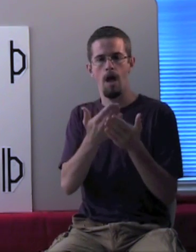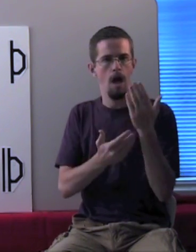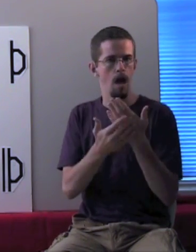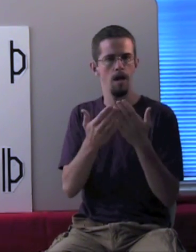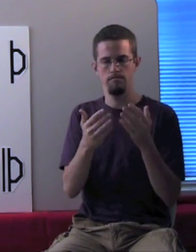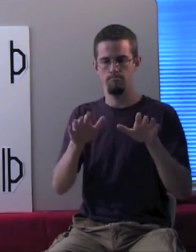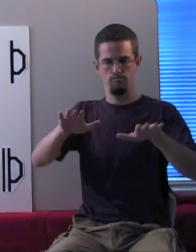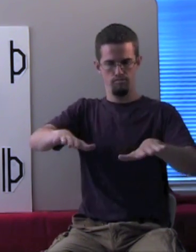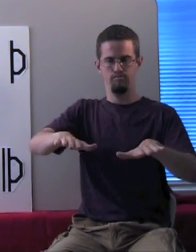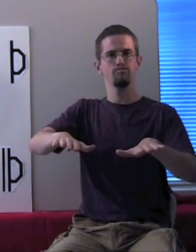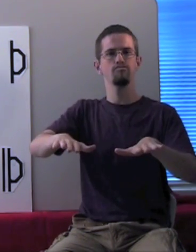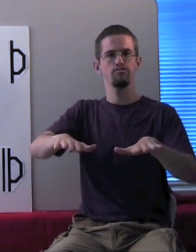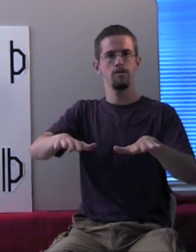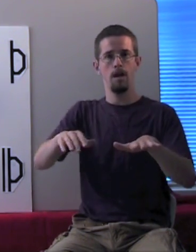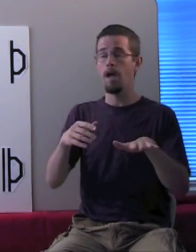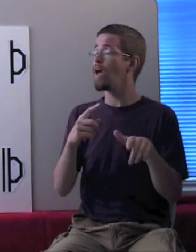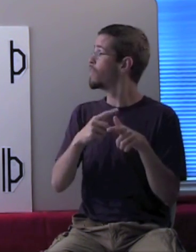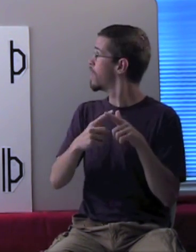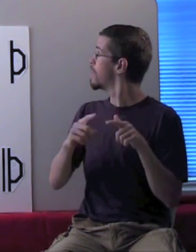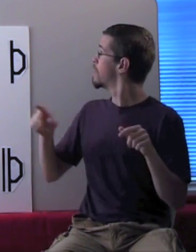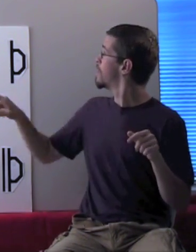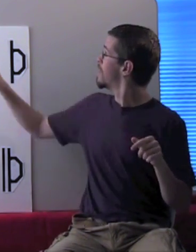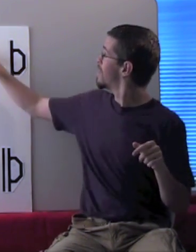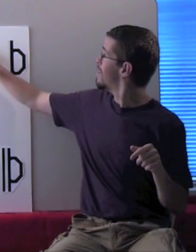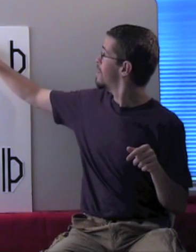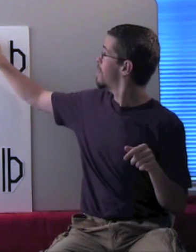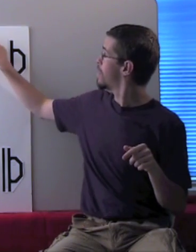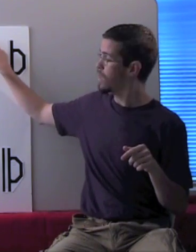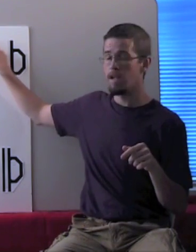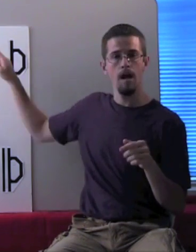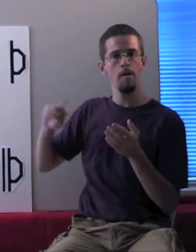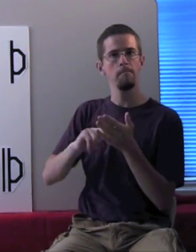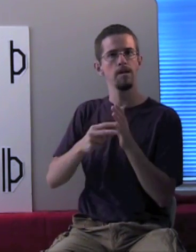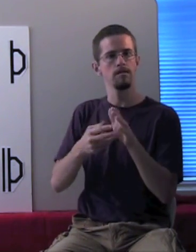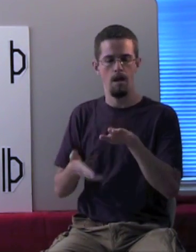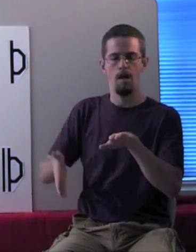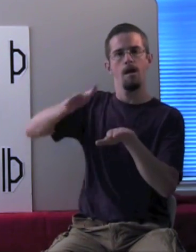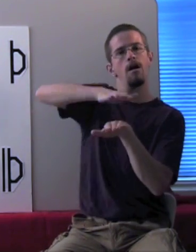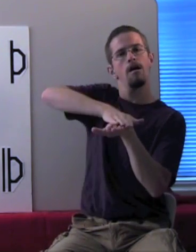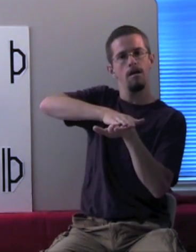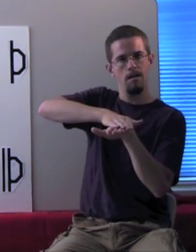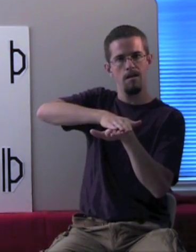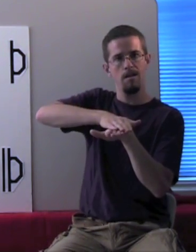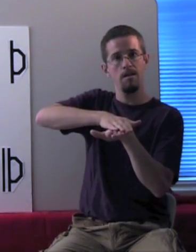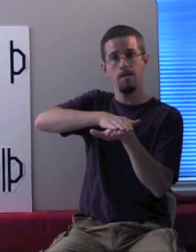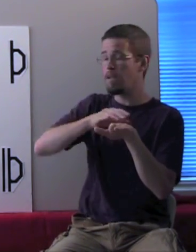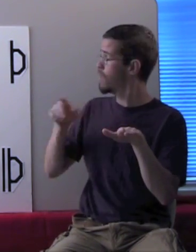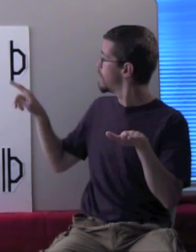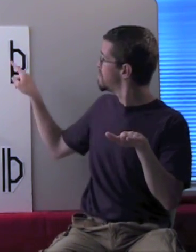Your hands would be on the floor plane. The half circle on top means the contact is on top,